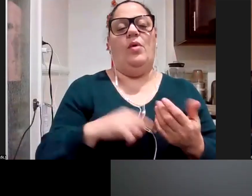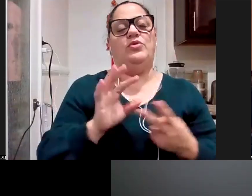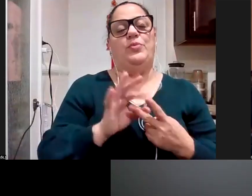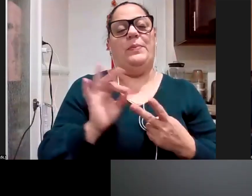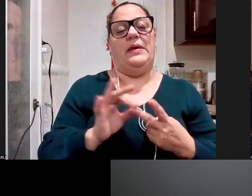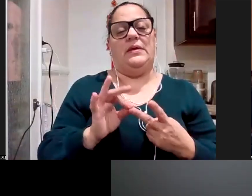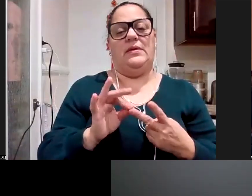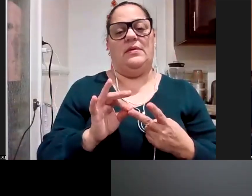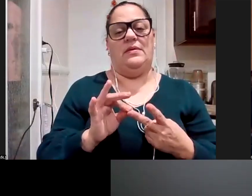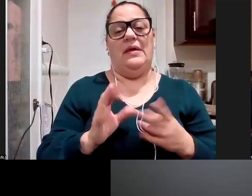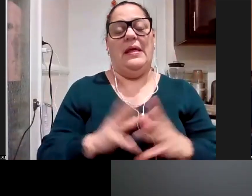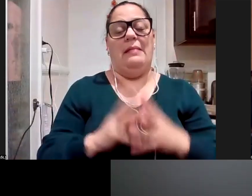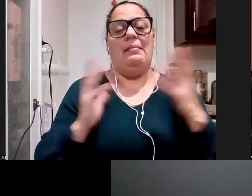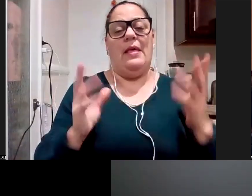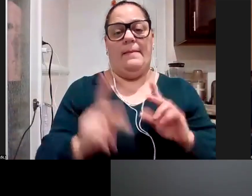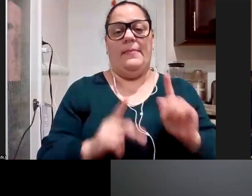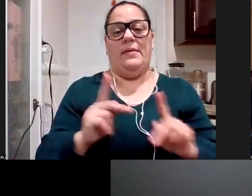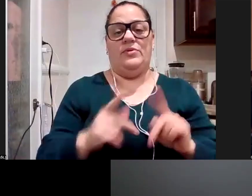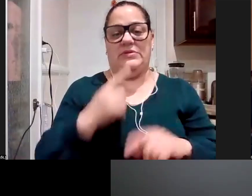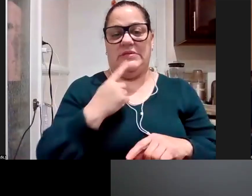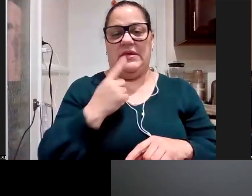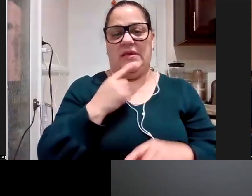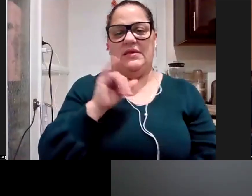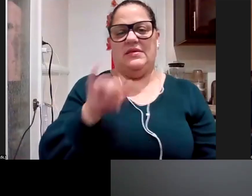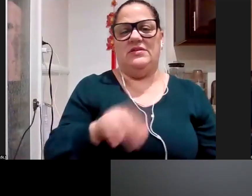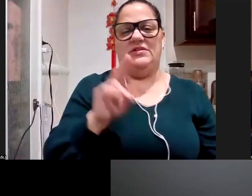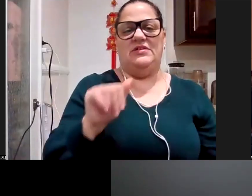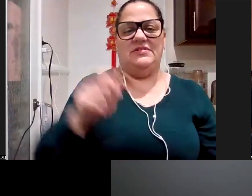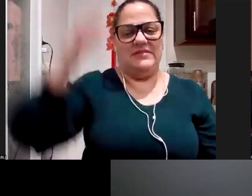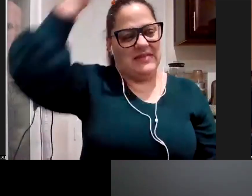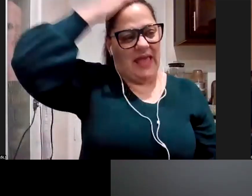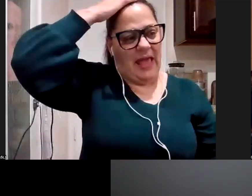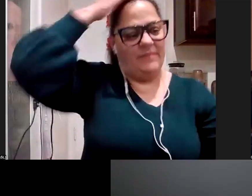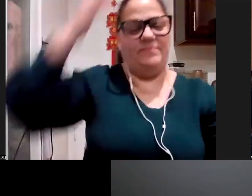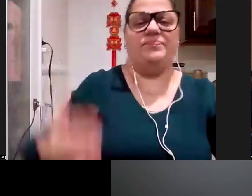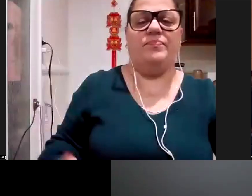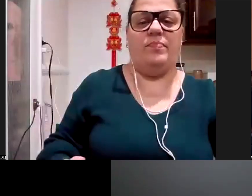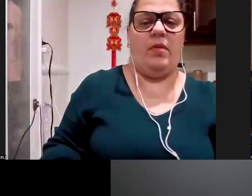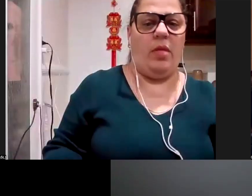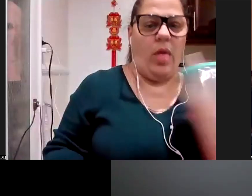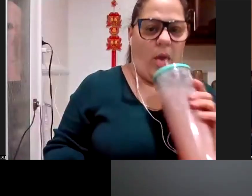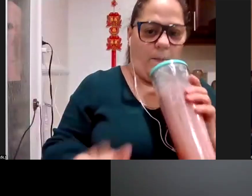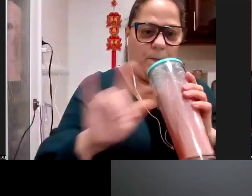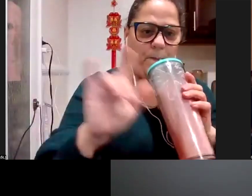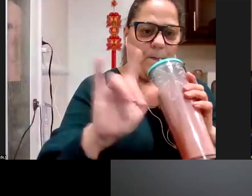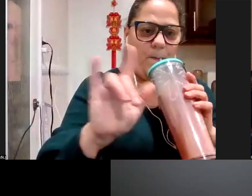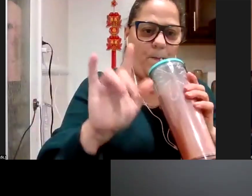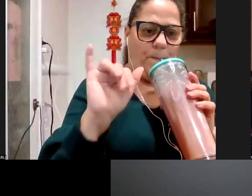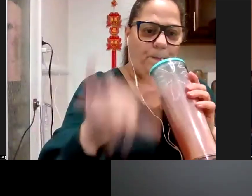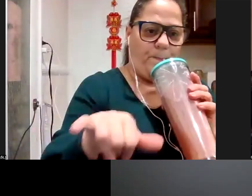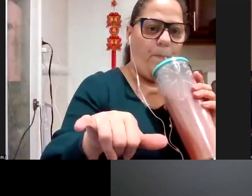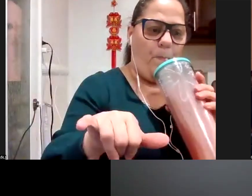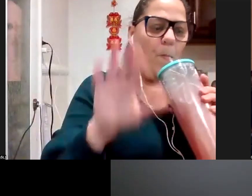And of course, a lot of people said Justin's hat. Uh, I'd love that. That would be a great artifact